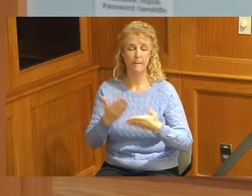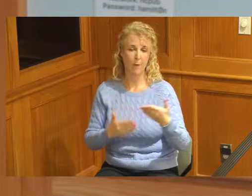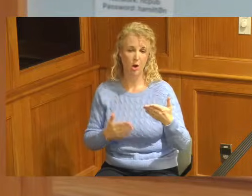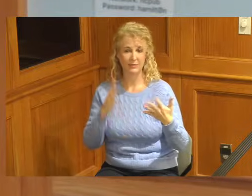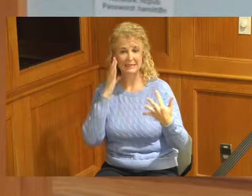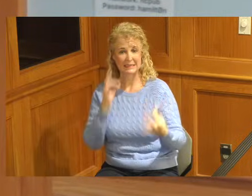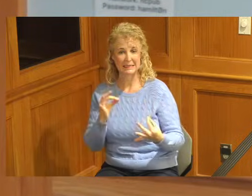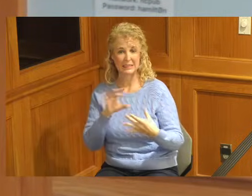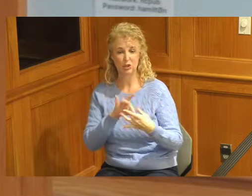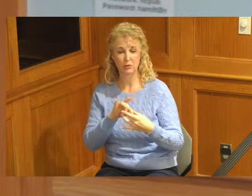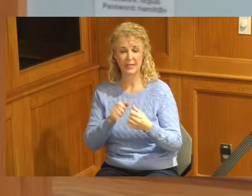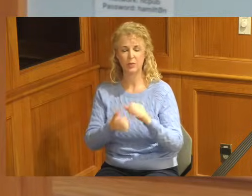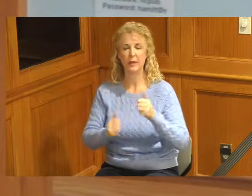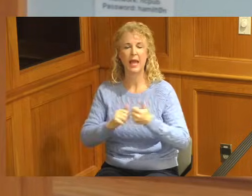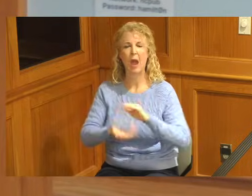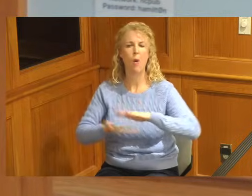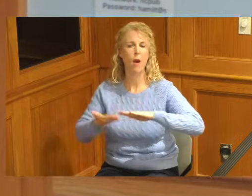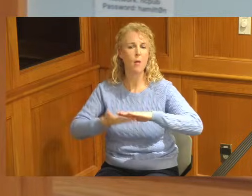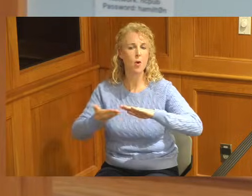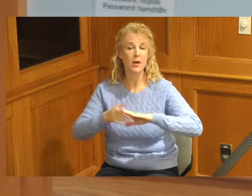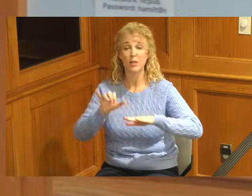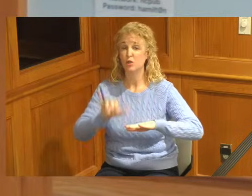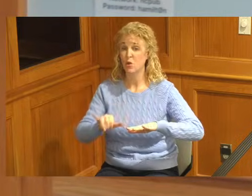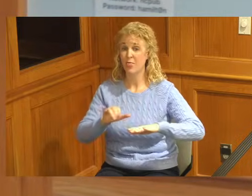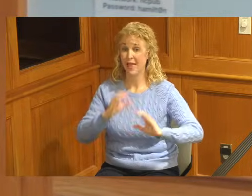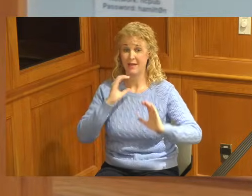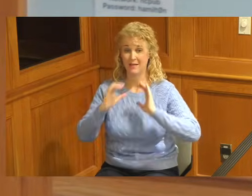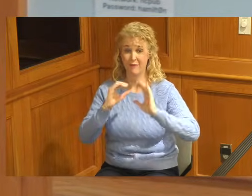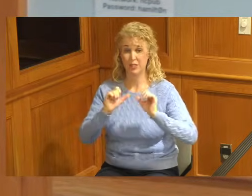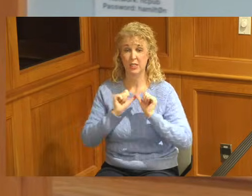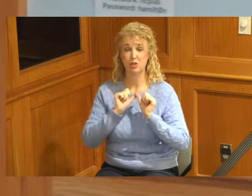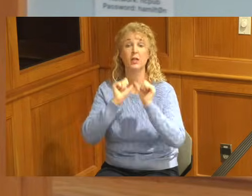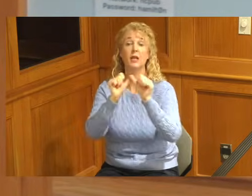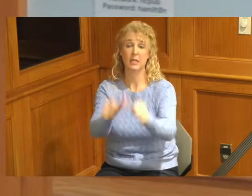how they want to operate it. So, that's a that's an ongoing dialogue right now that we're going to